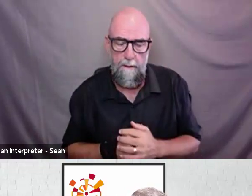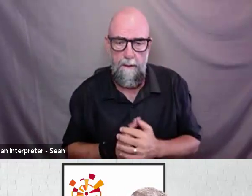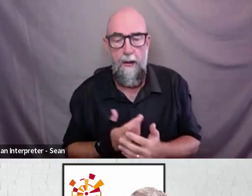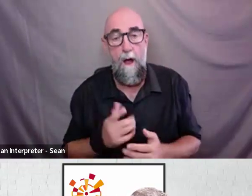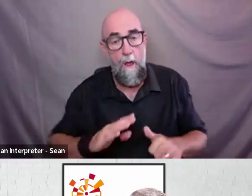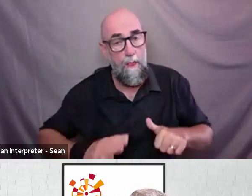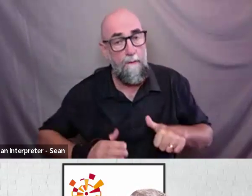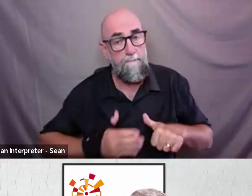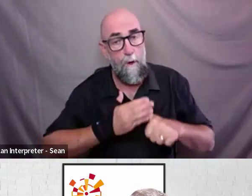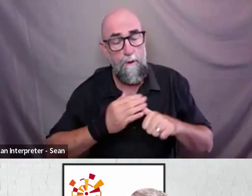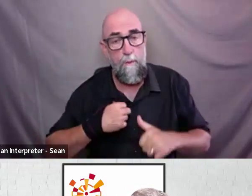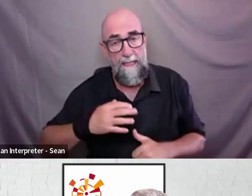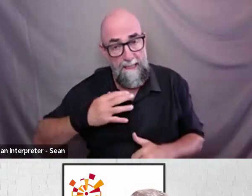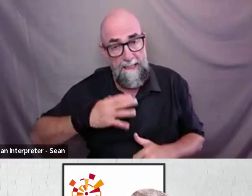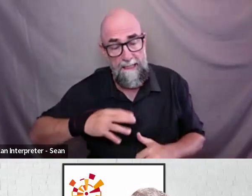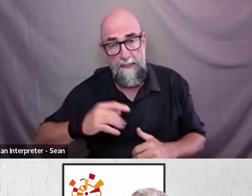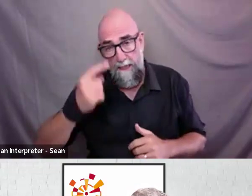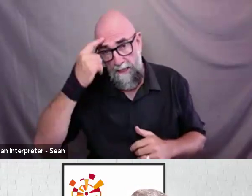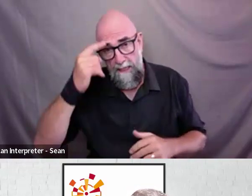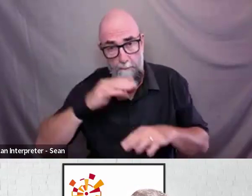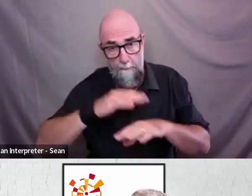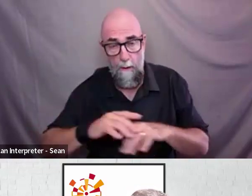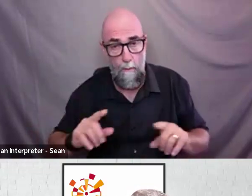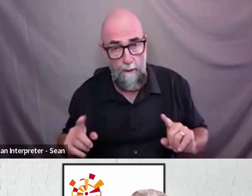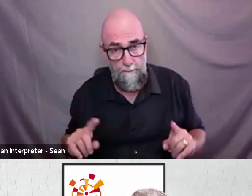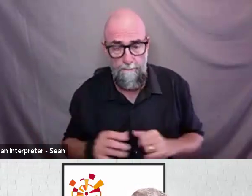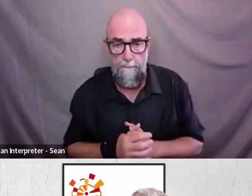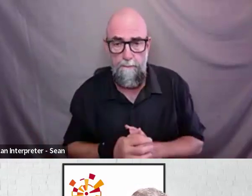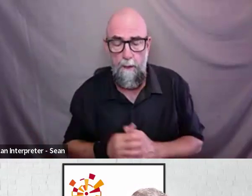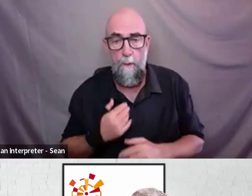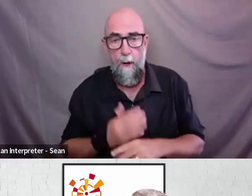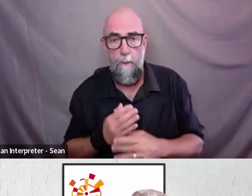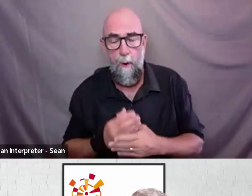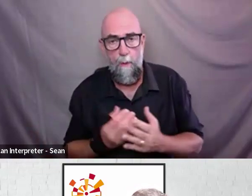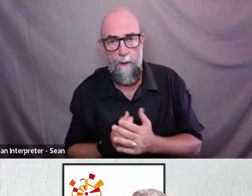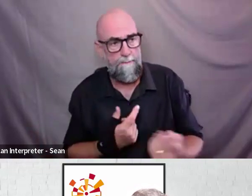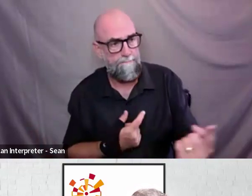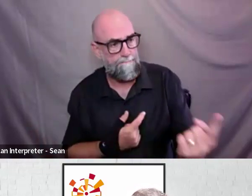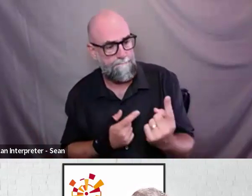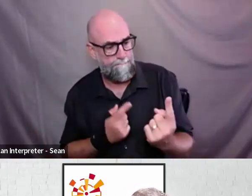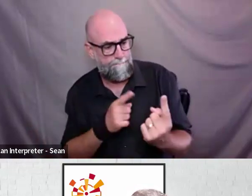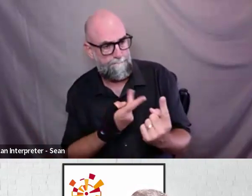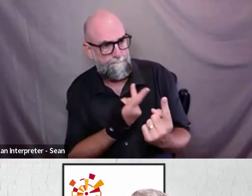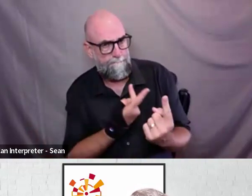, it is fundamental. And some organisations will be way ahead of